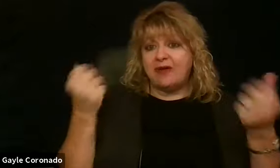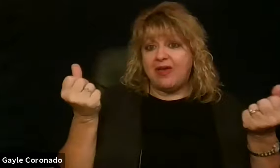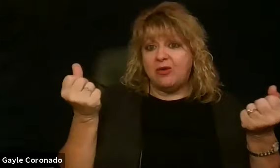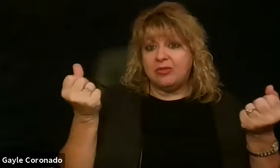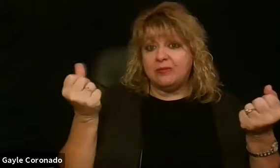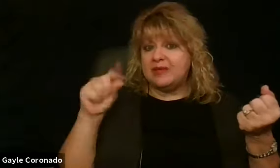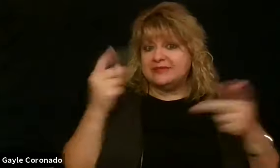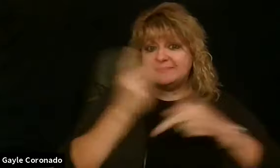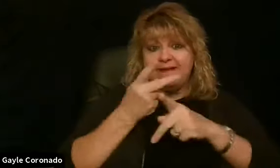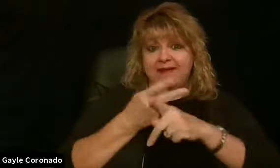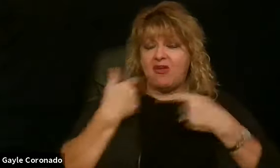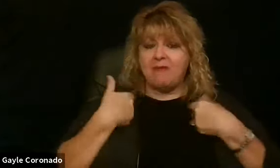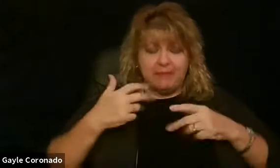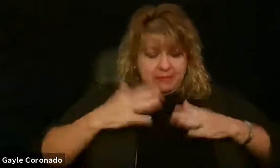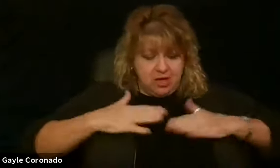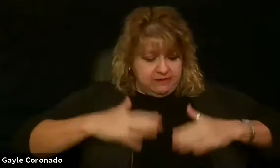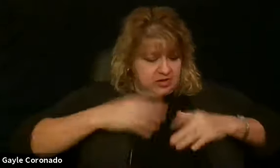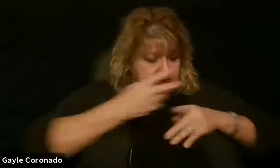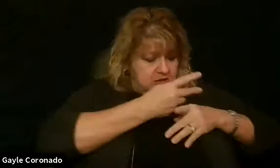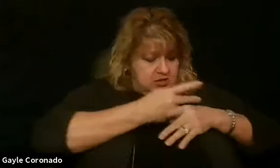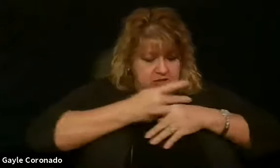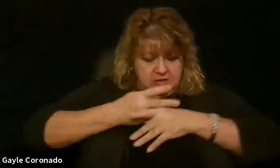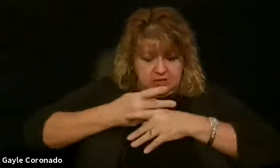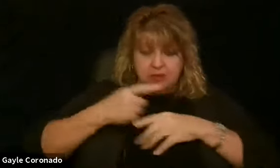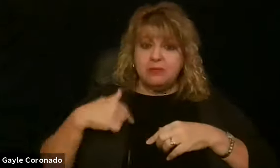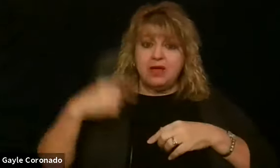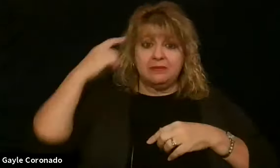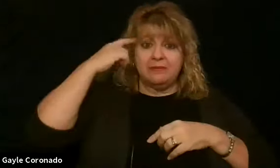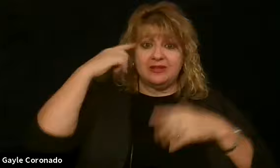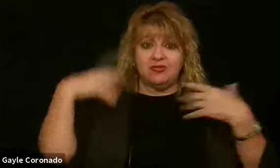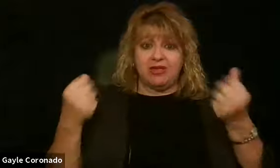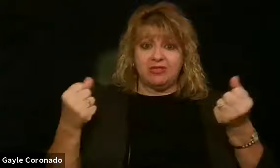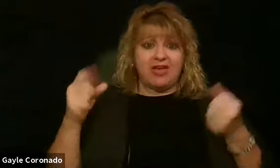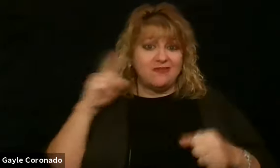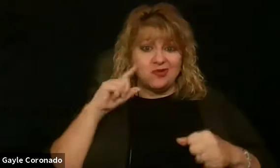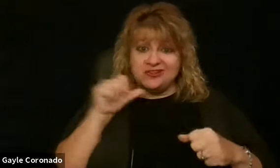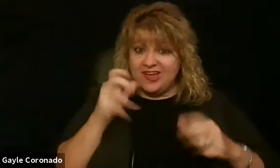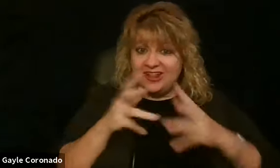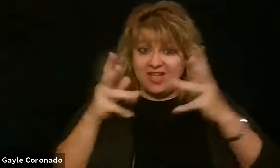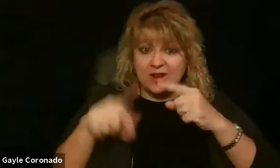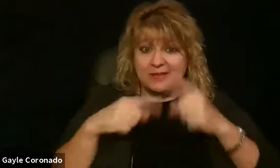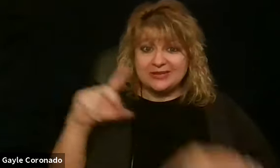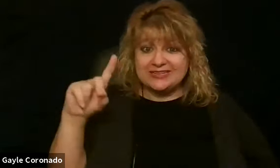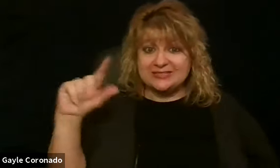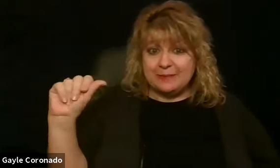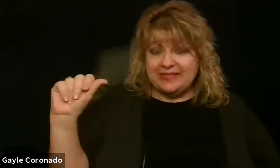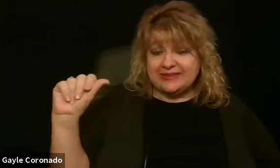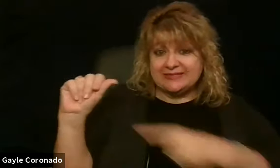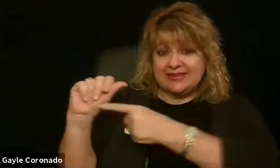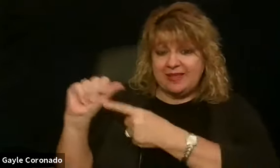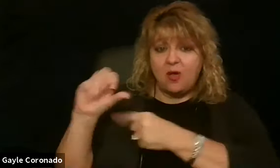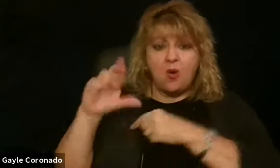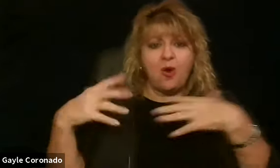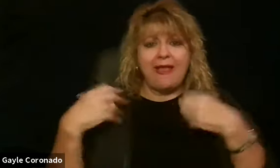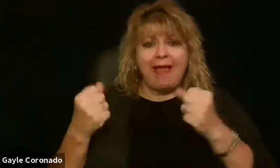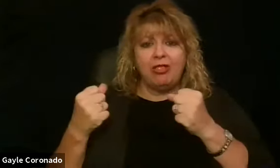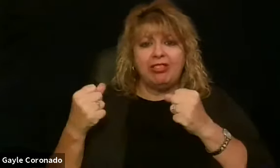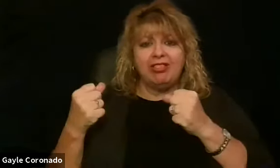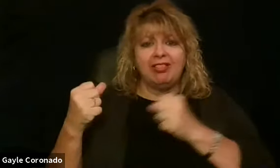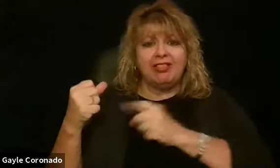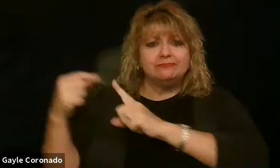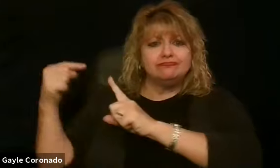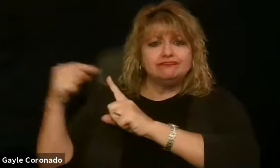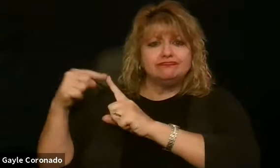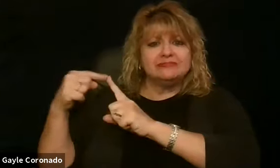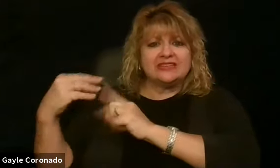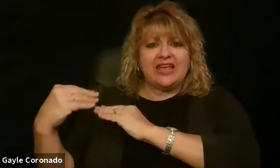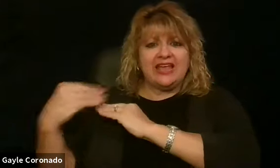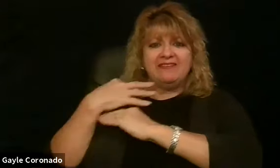And I know that I haven't heard a lot of conversations in the disability community about how disability or health conditions can really impact your mental health.